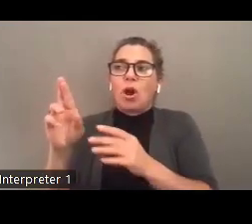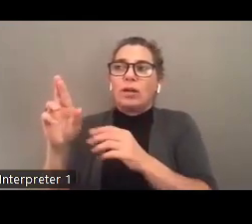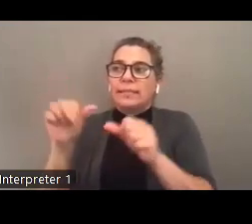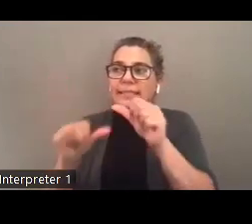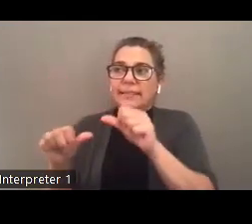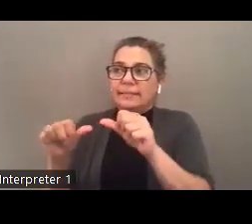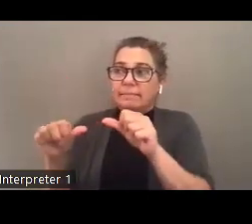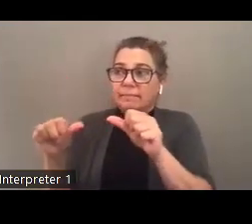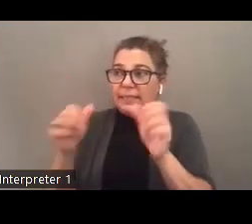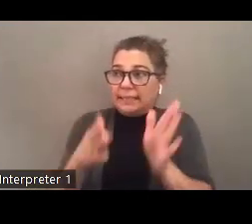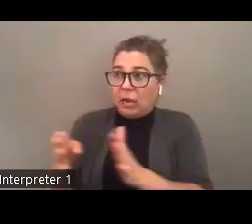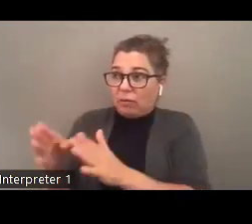Has anything changed since then?